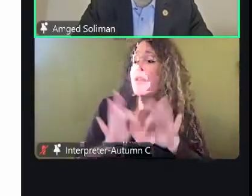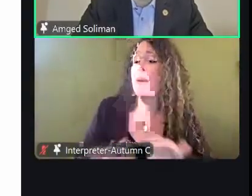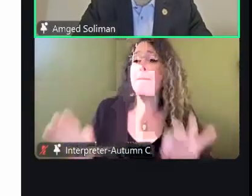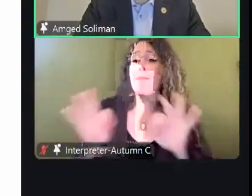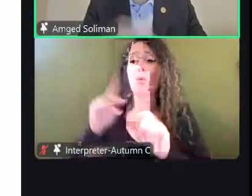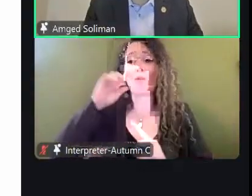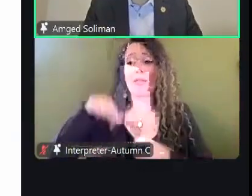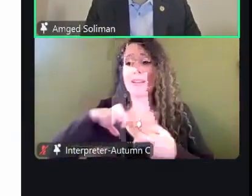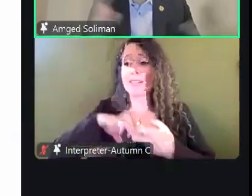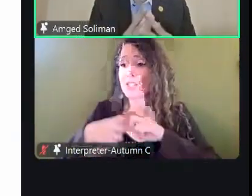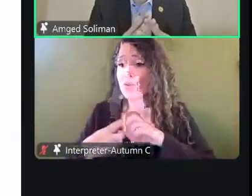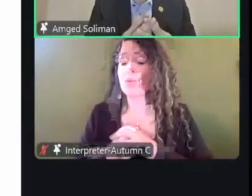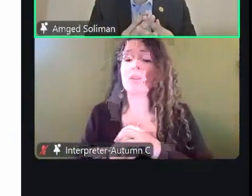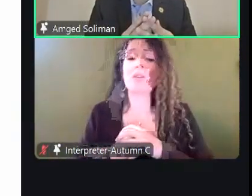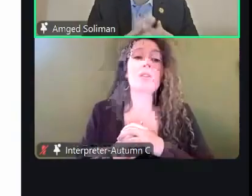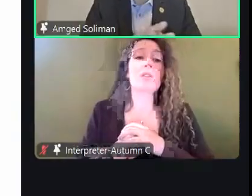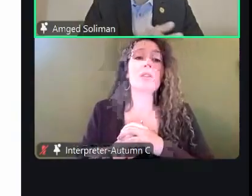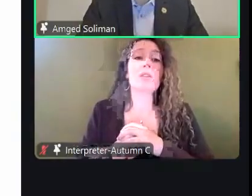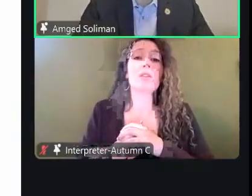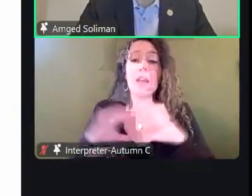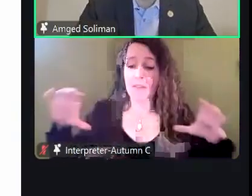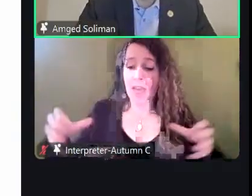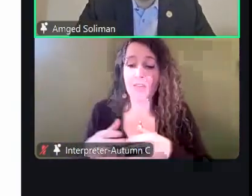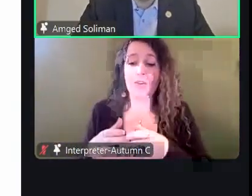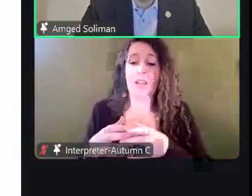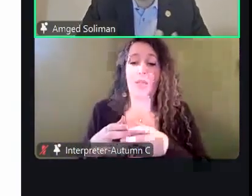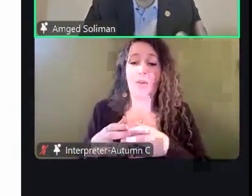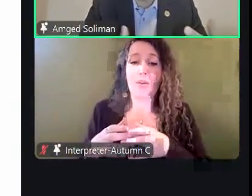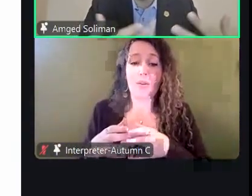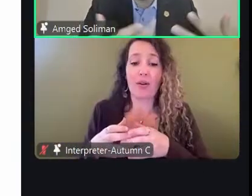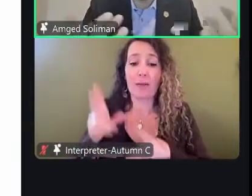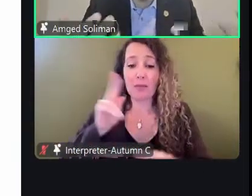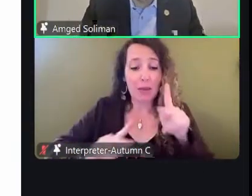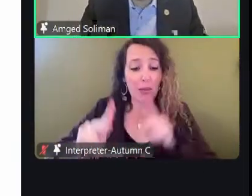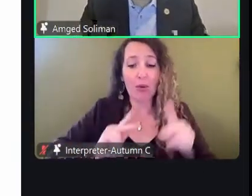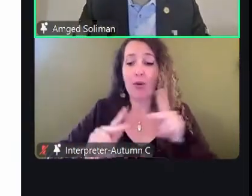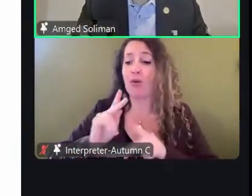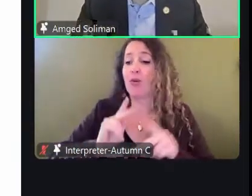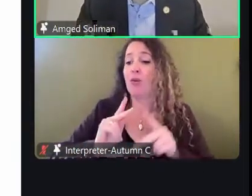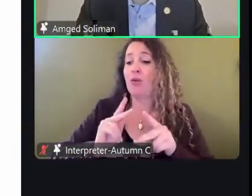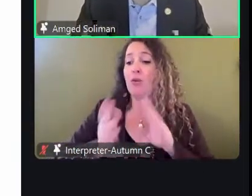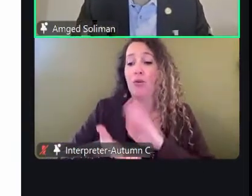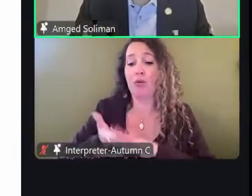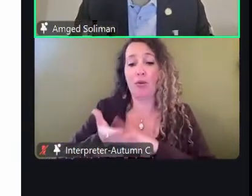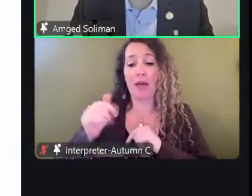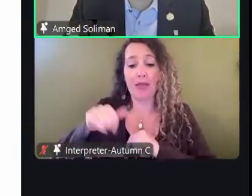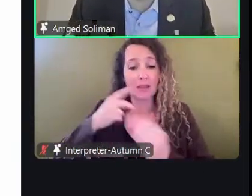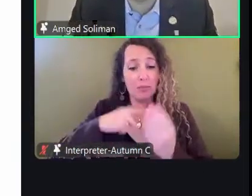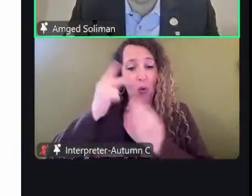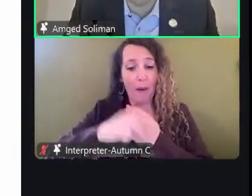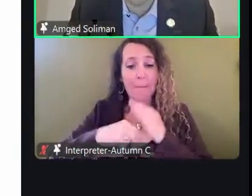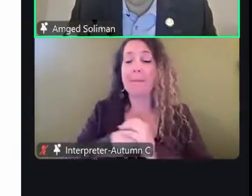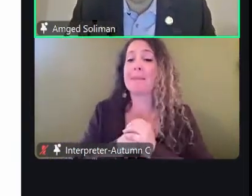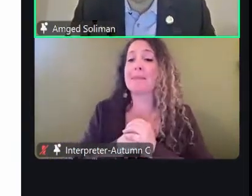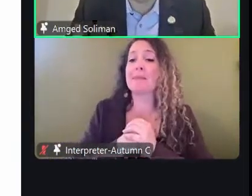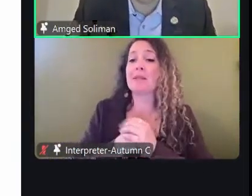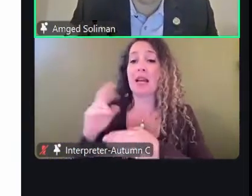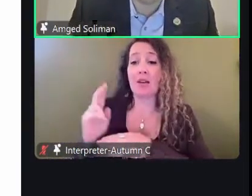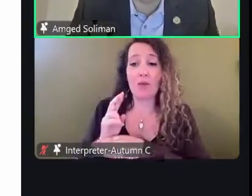issue. They've gathered together um people uh who run these programs uh and residencies uh